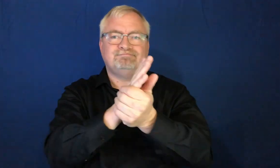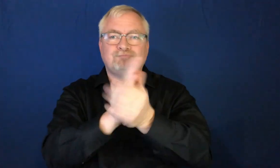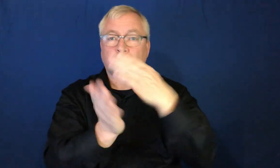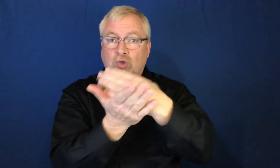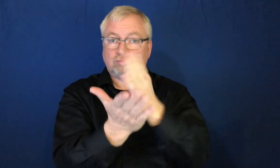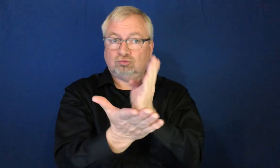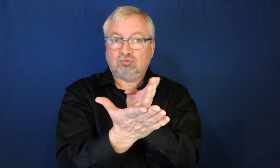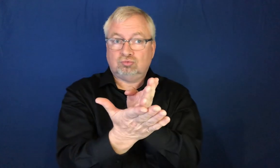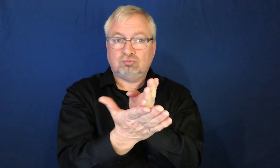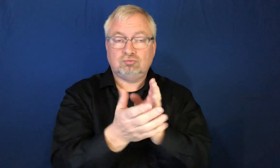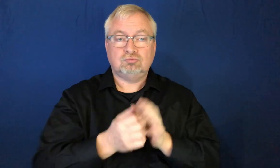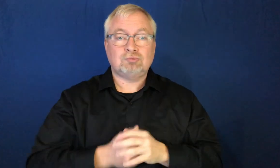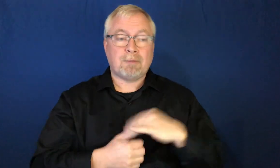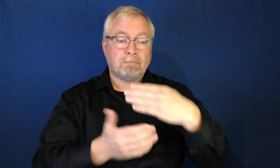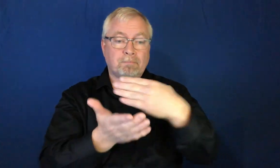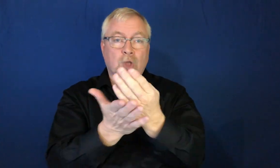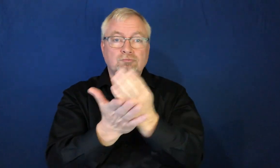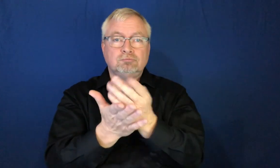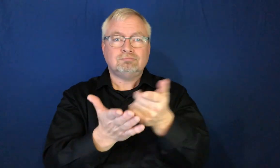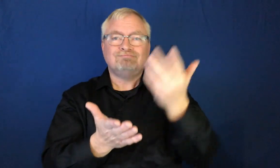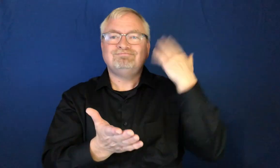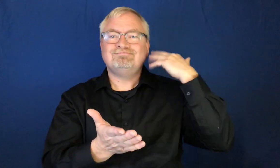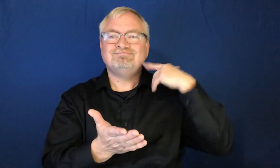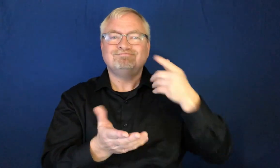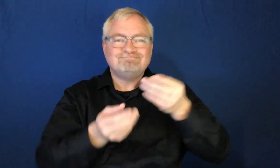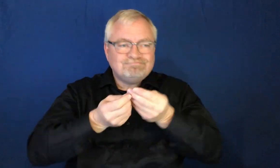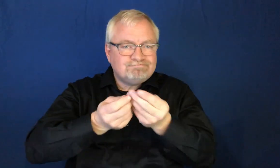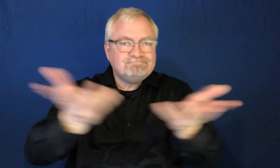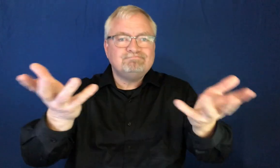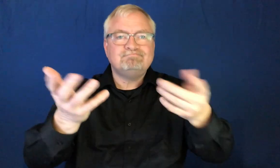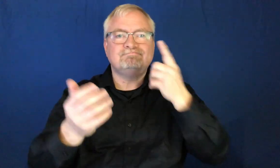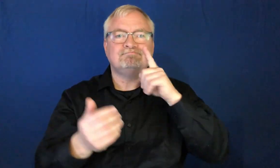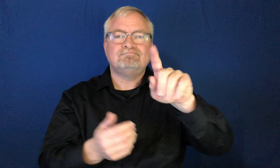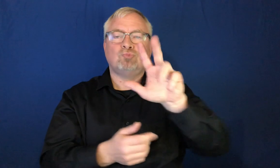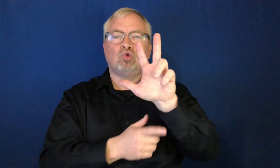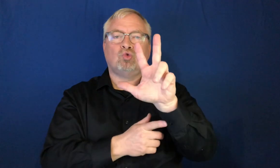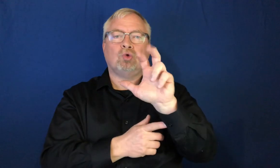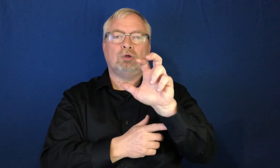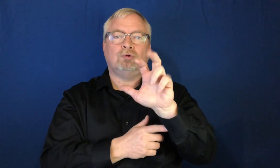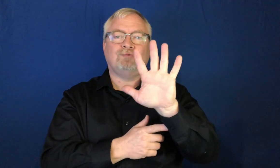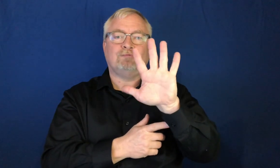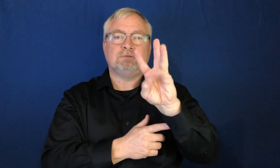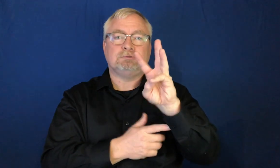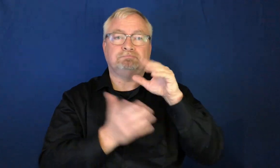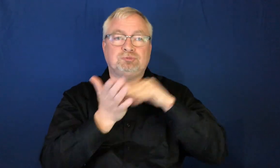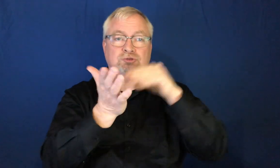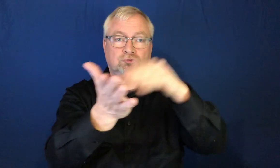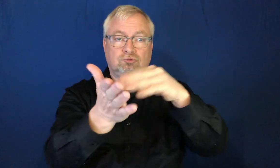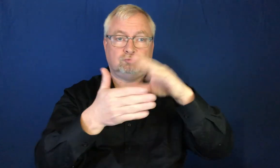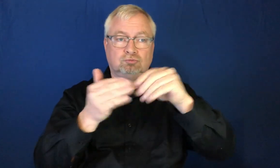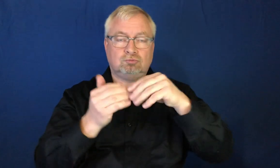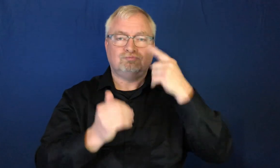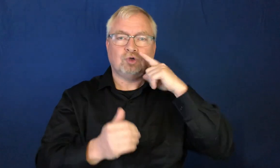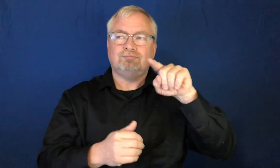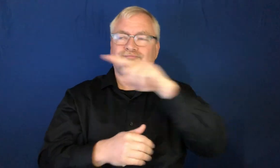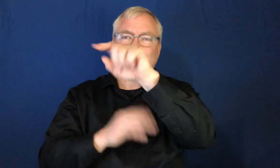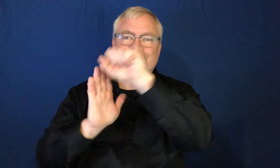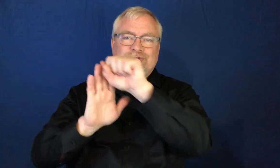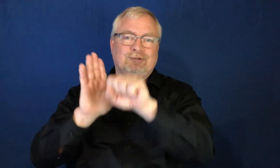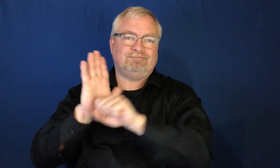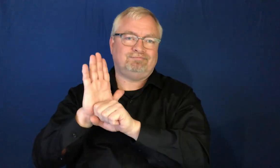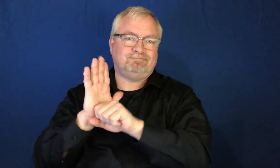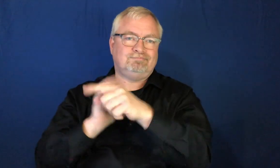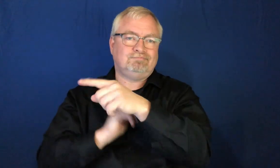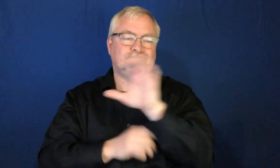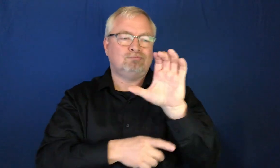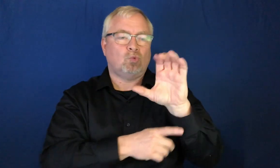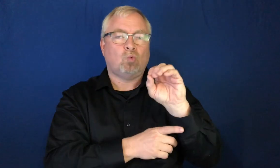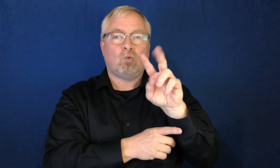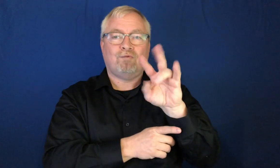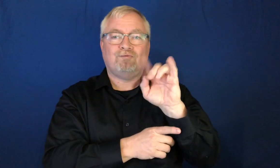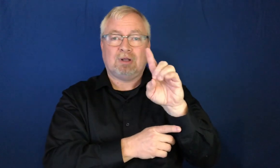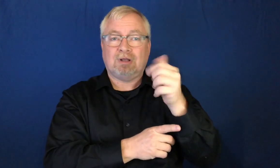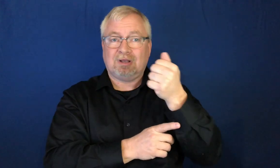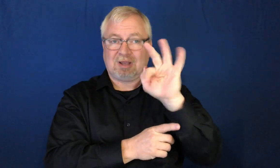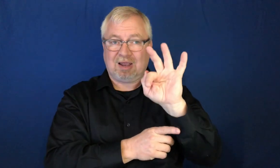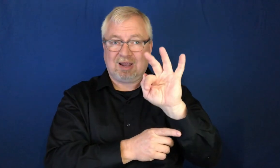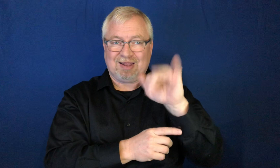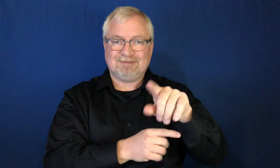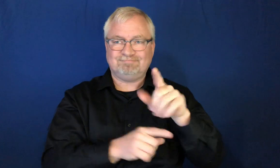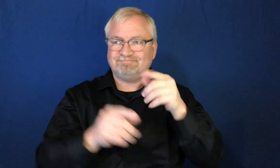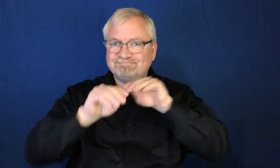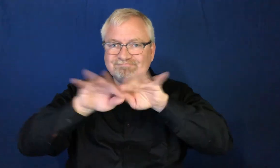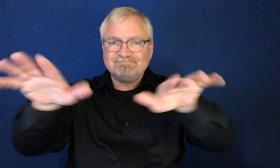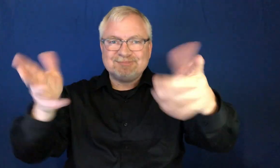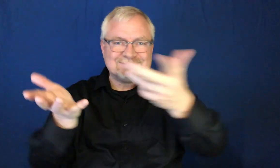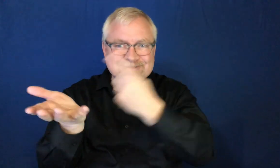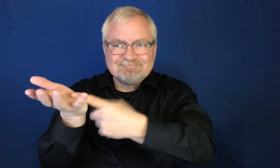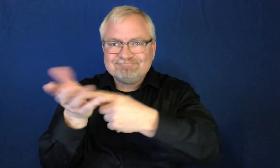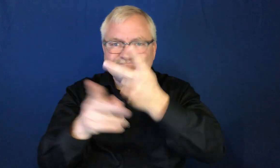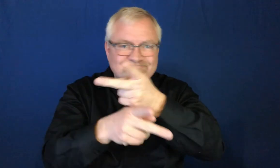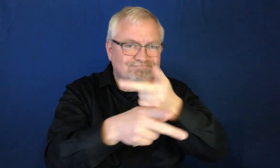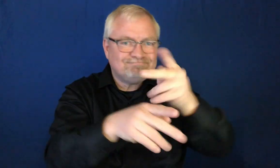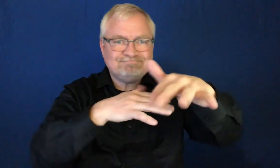allocating an additional $356 million toward the state’s COVID-19 response.